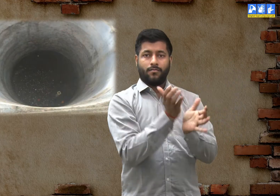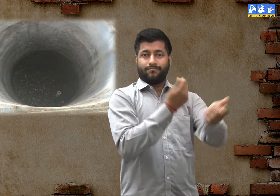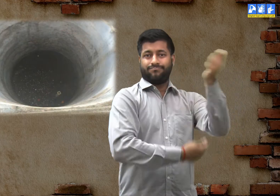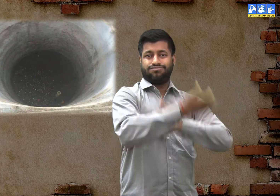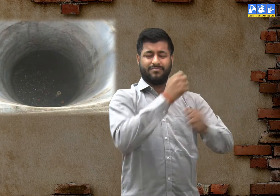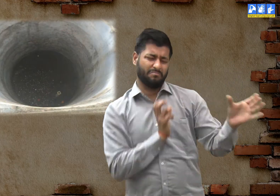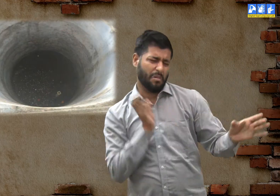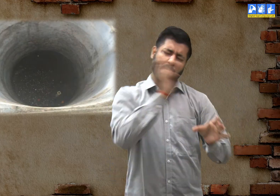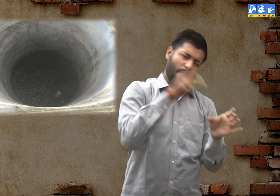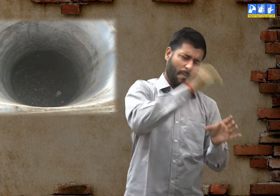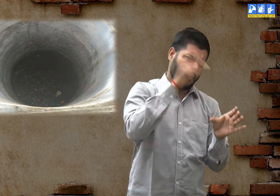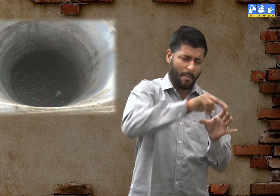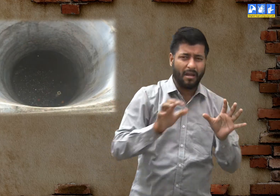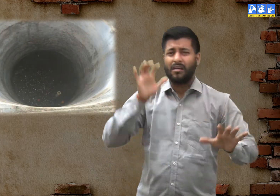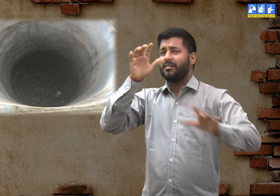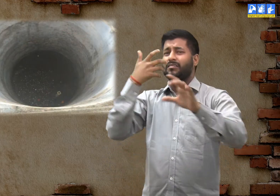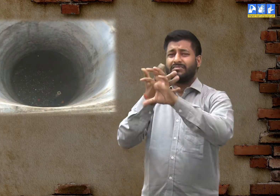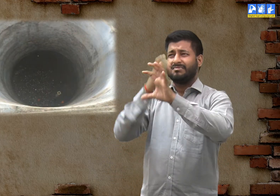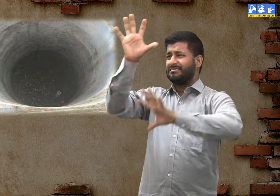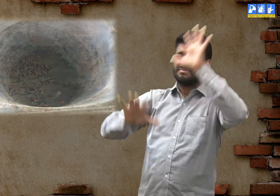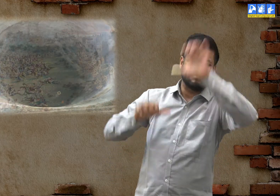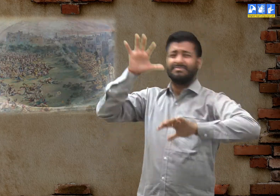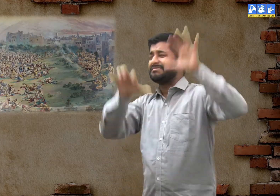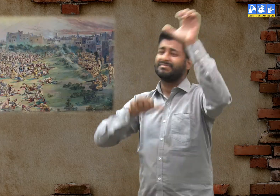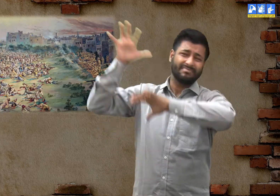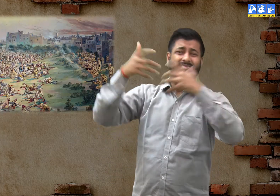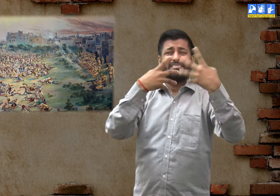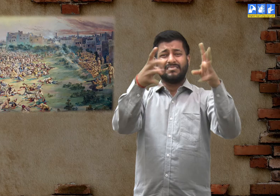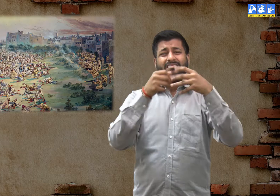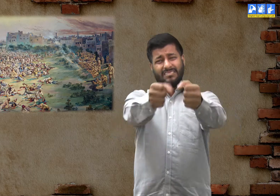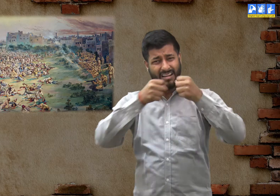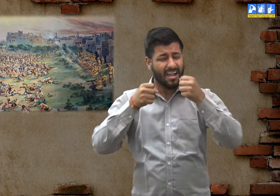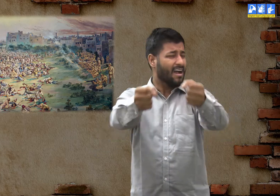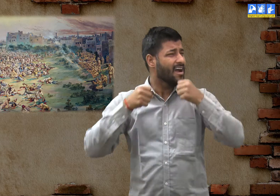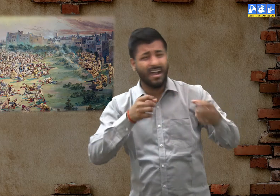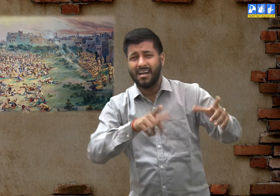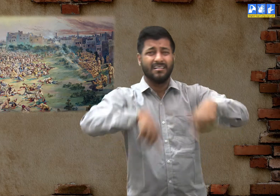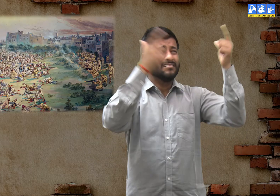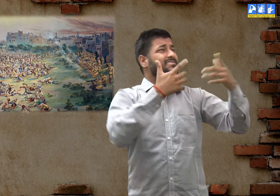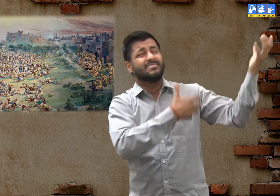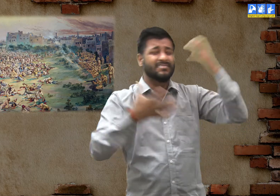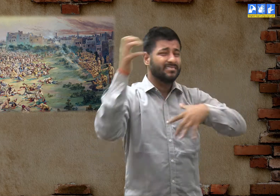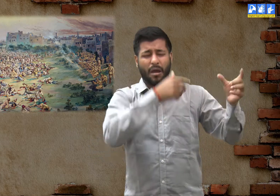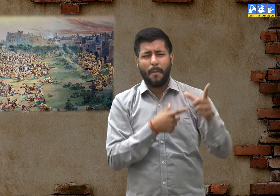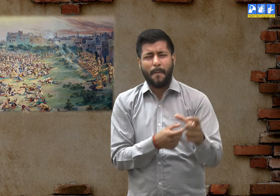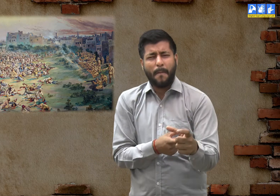some jumped into the well dying in its confining depths. People rushed to the exits but Dyer